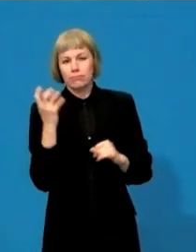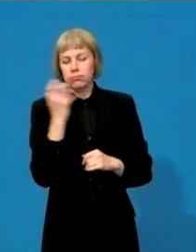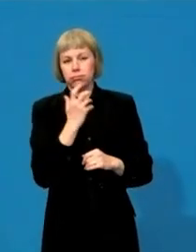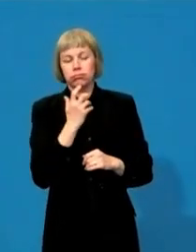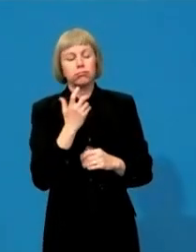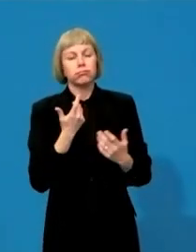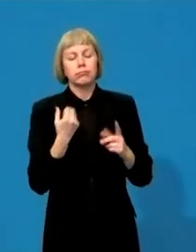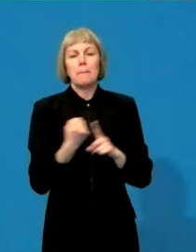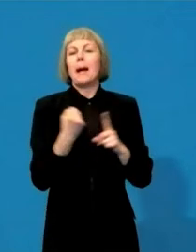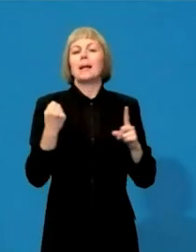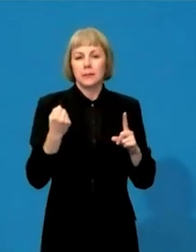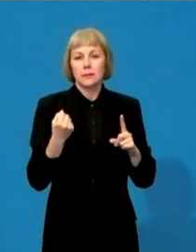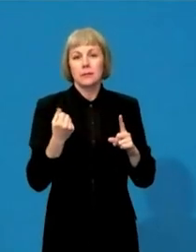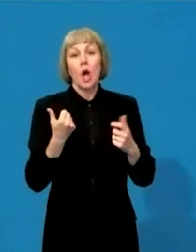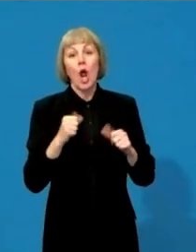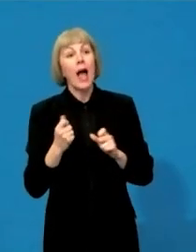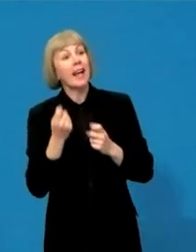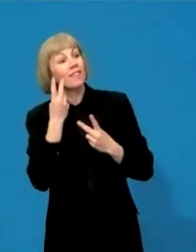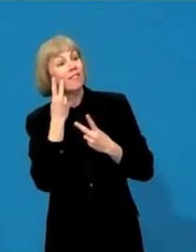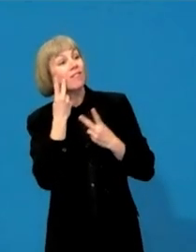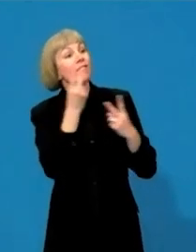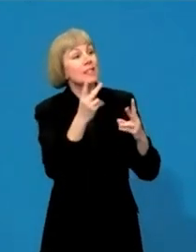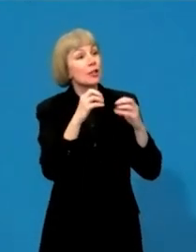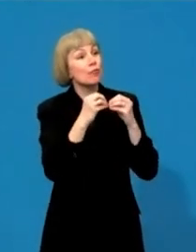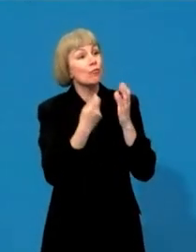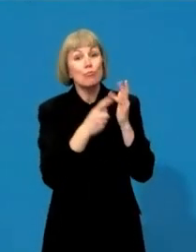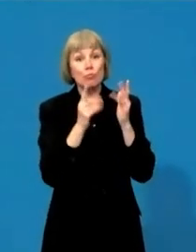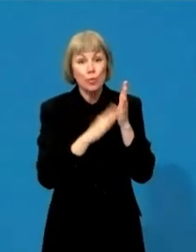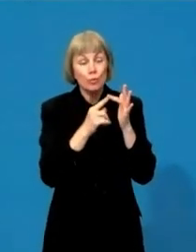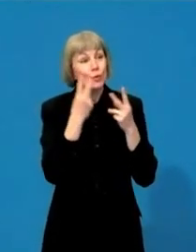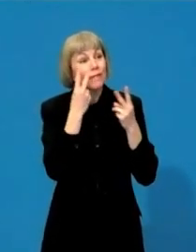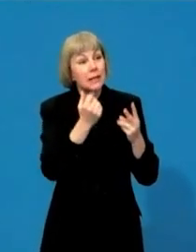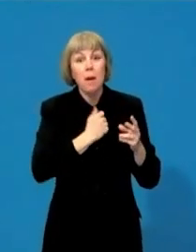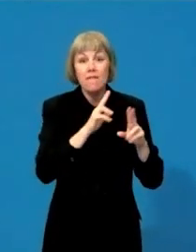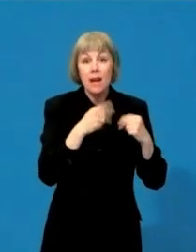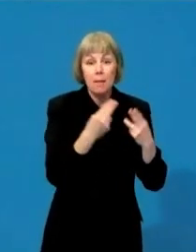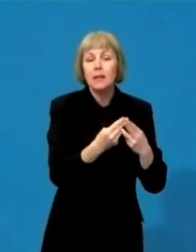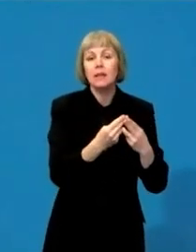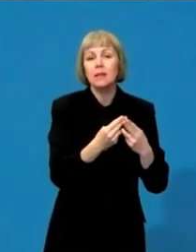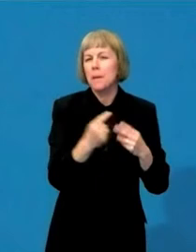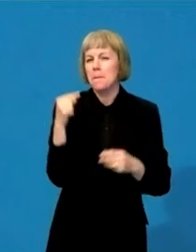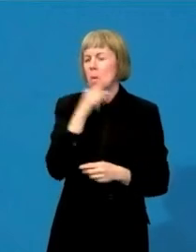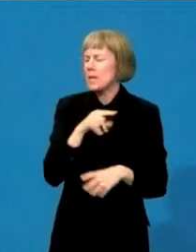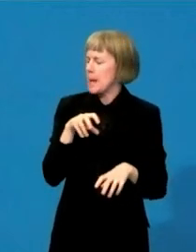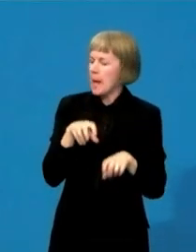family, they hate it. They hate being in the car for the four hours of travelling just to go see my family.